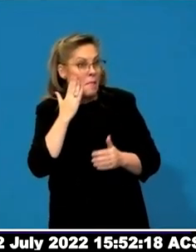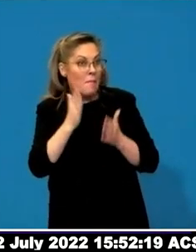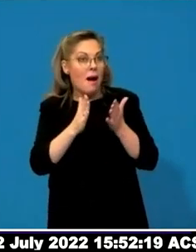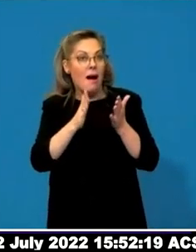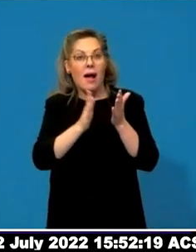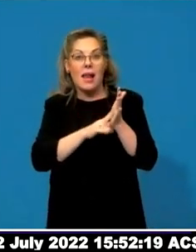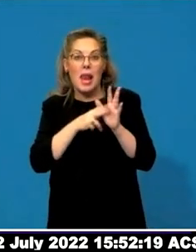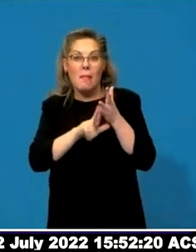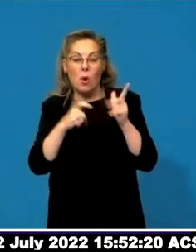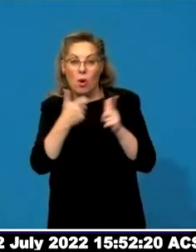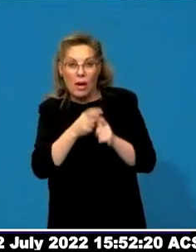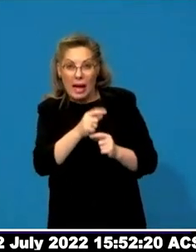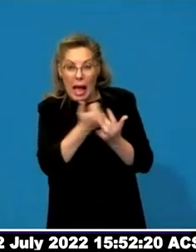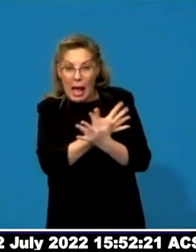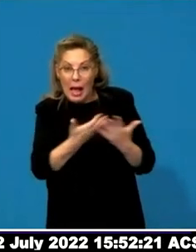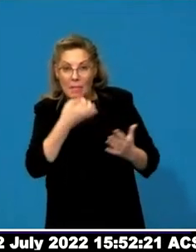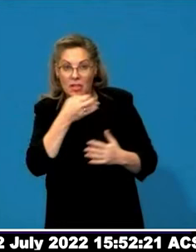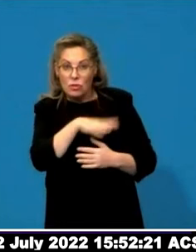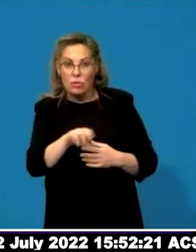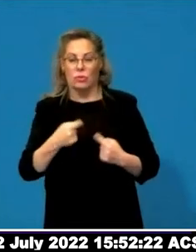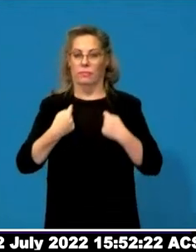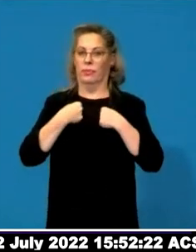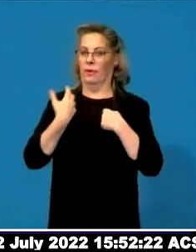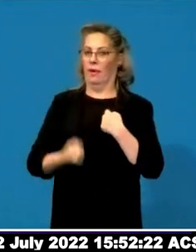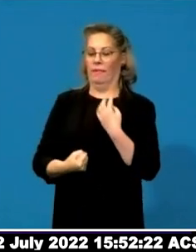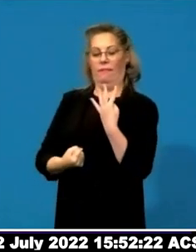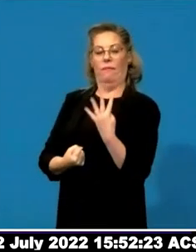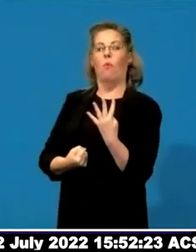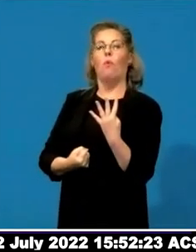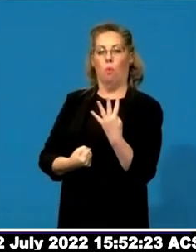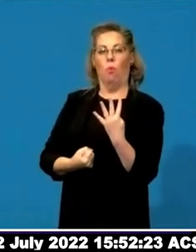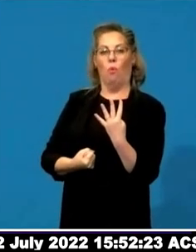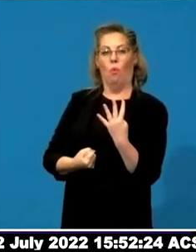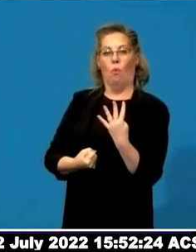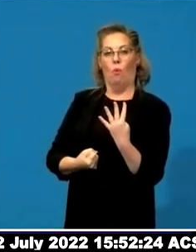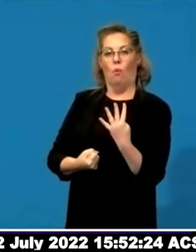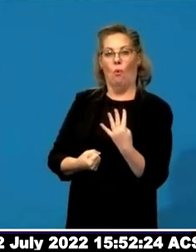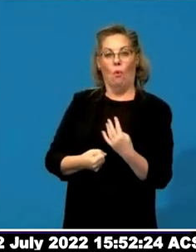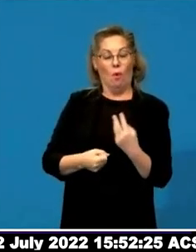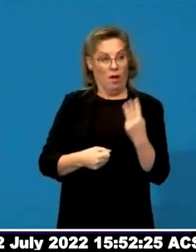And you have three of your children here on screen with you.